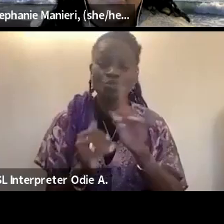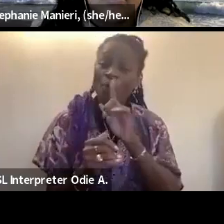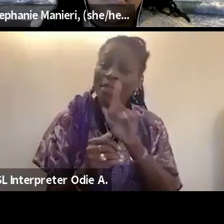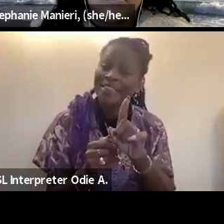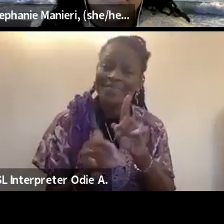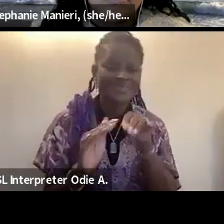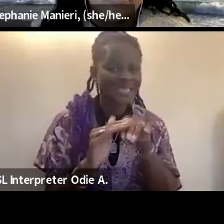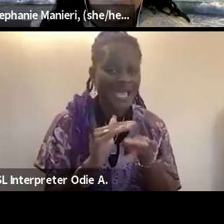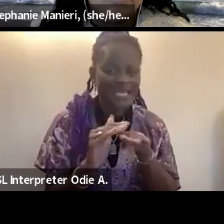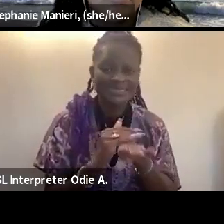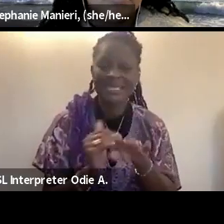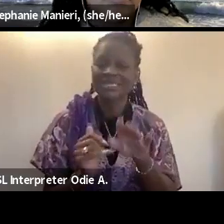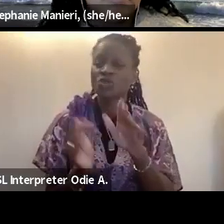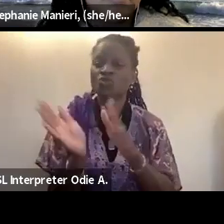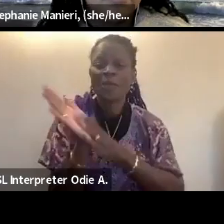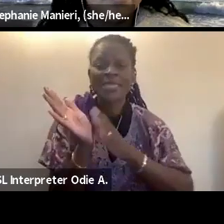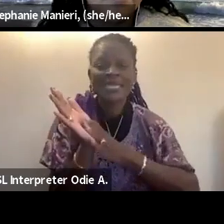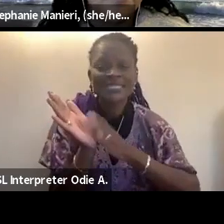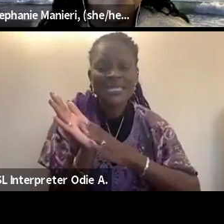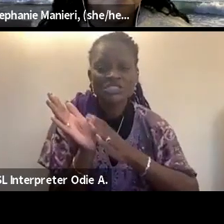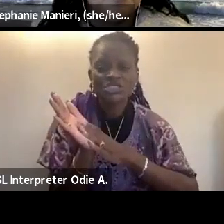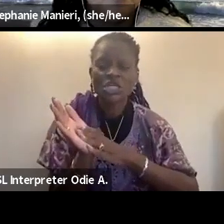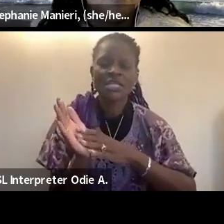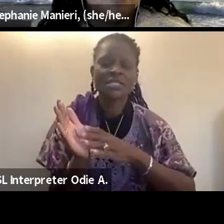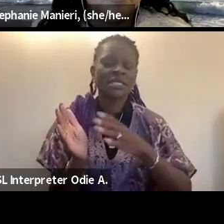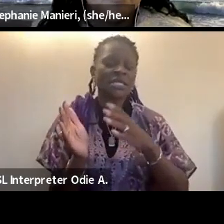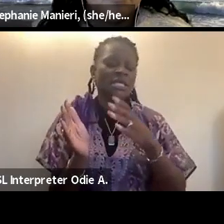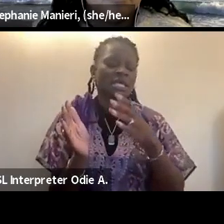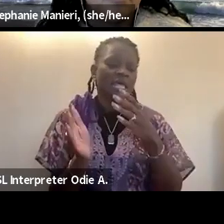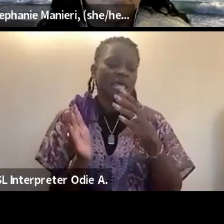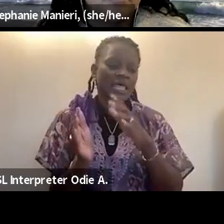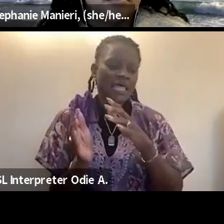the recognition the expertise really lies with community members,